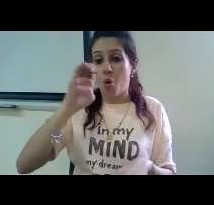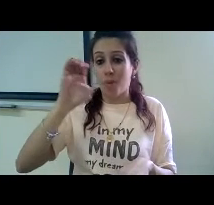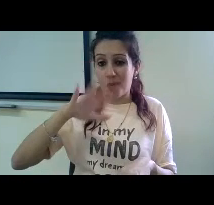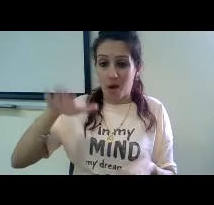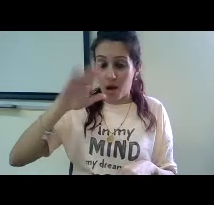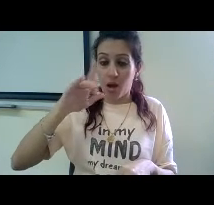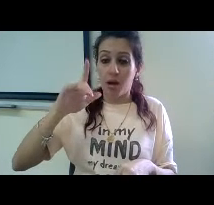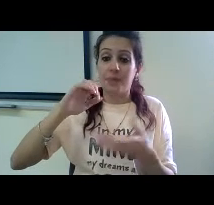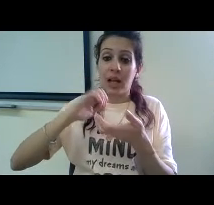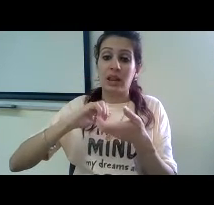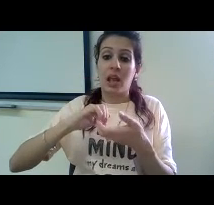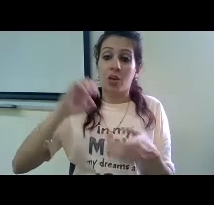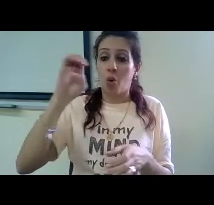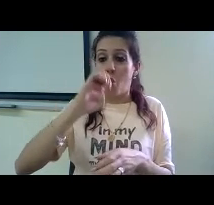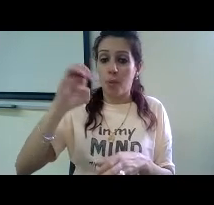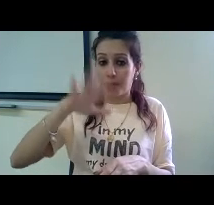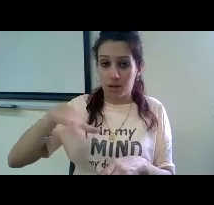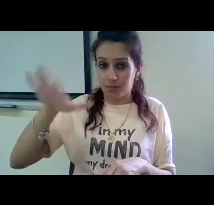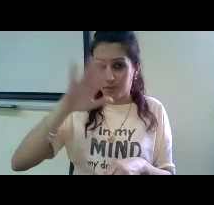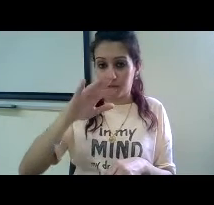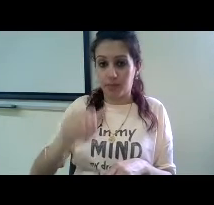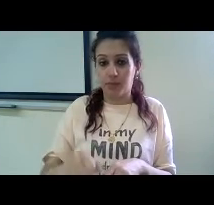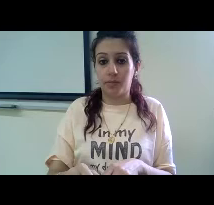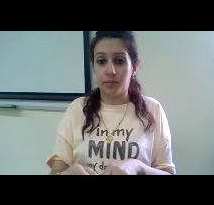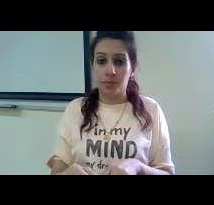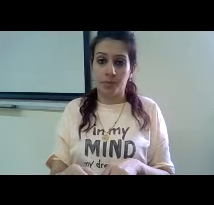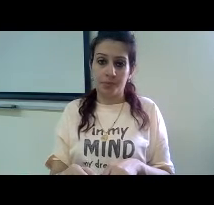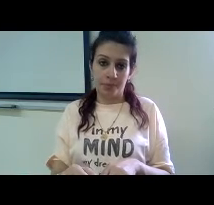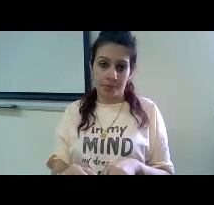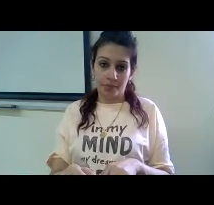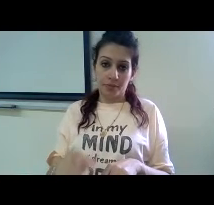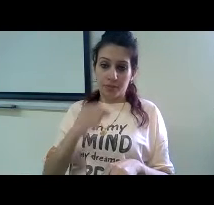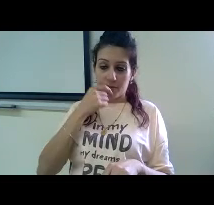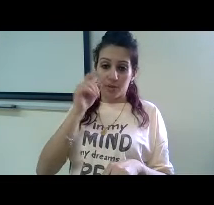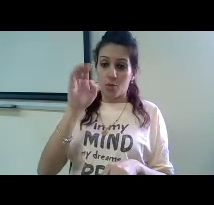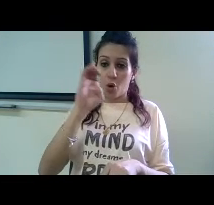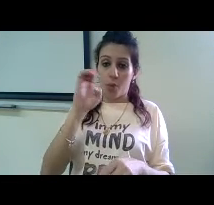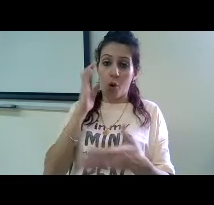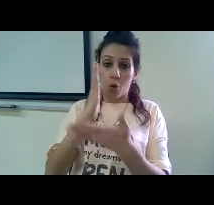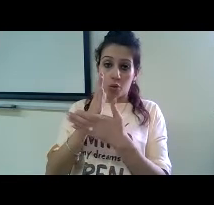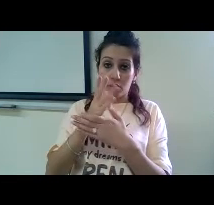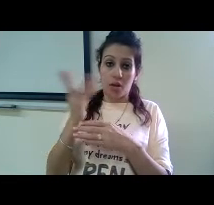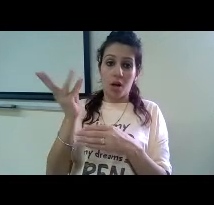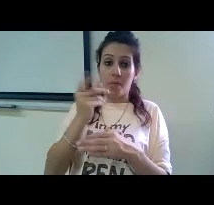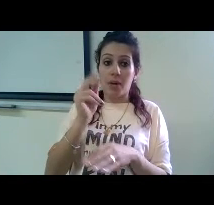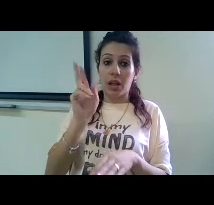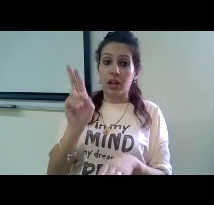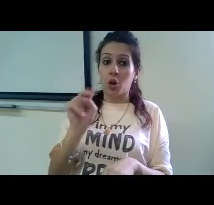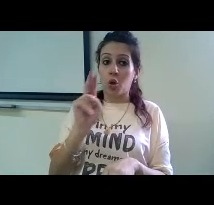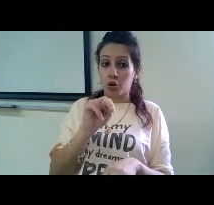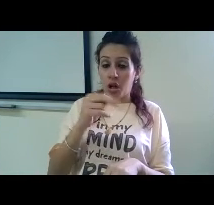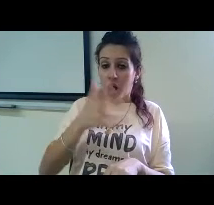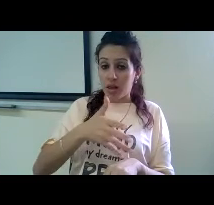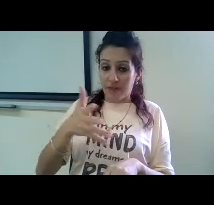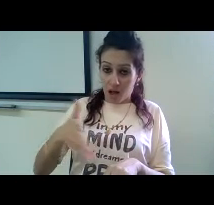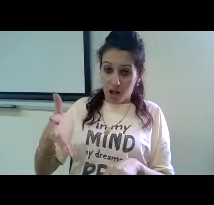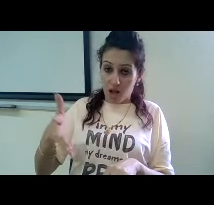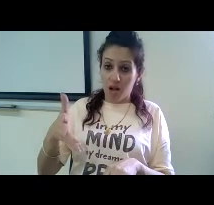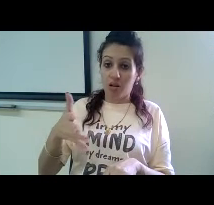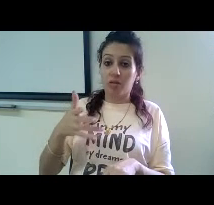And you can see that why only twelve countries,